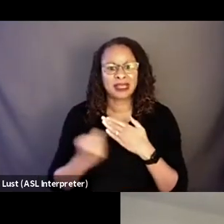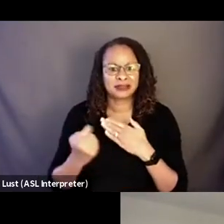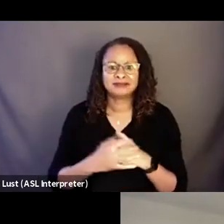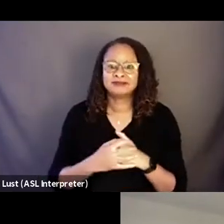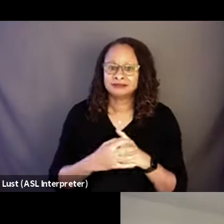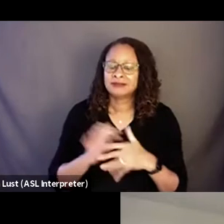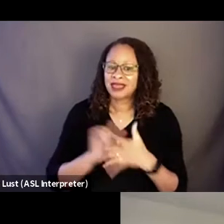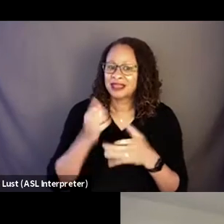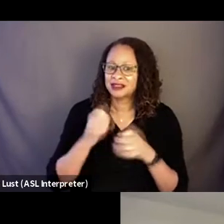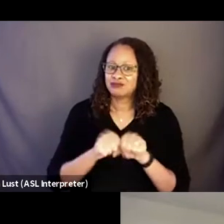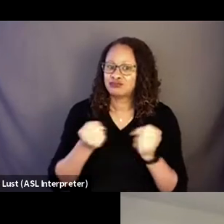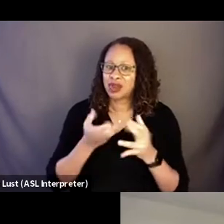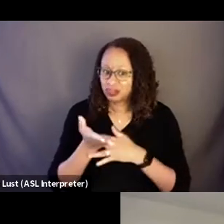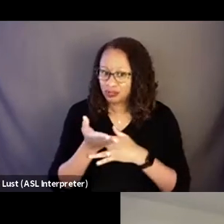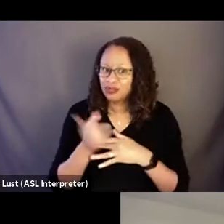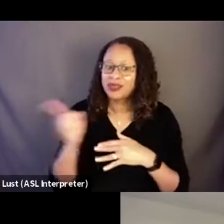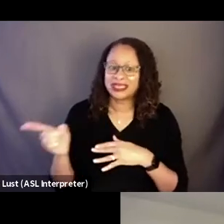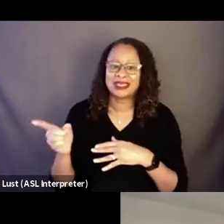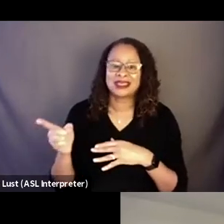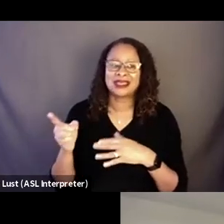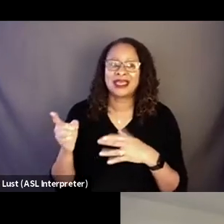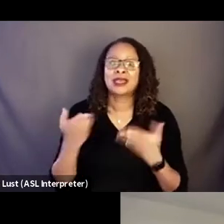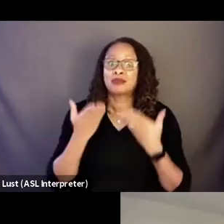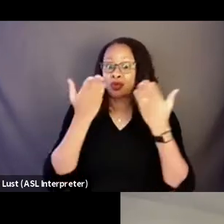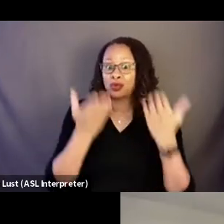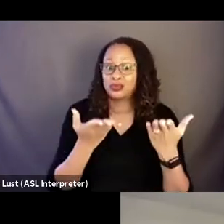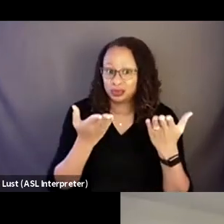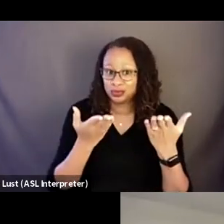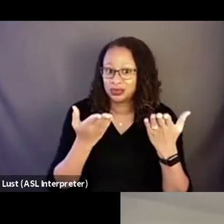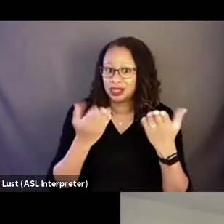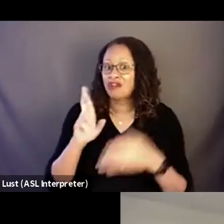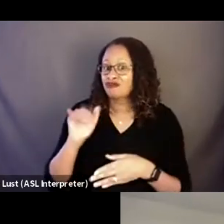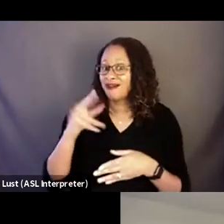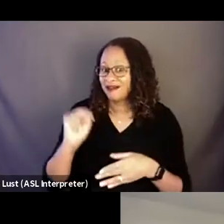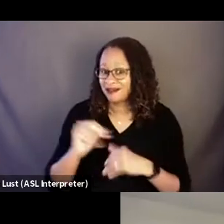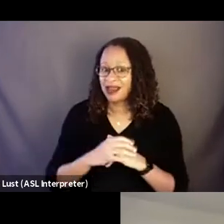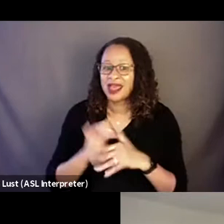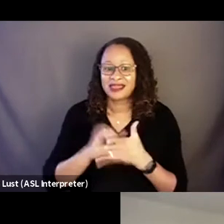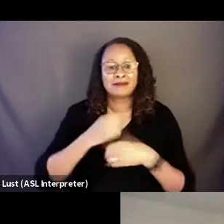That was the breakthrough that he proposed that made it possible to do this kind of technology